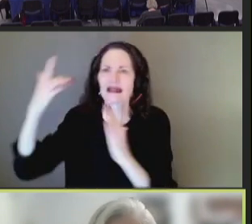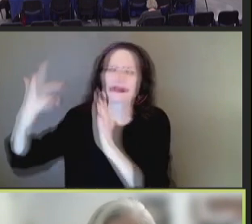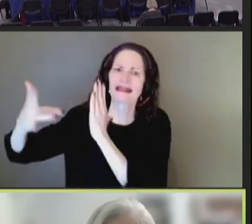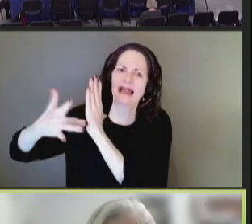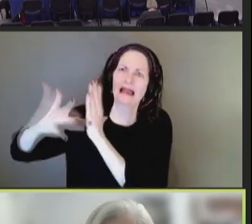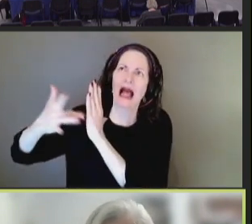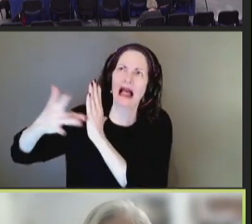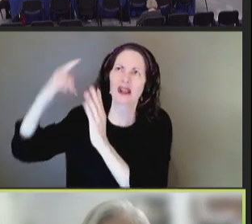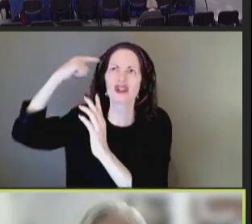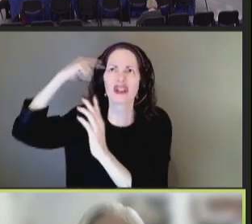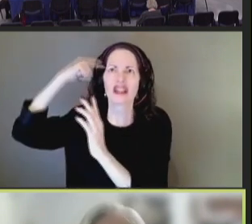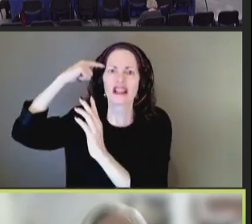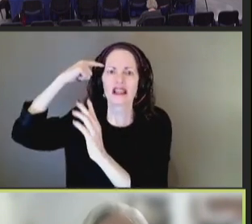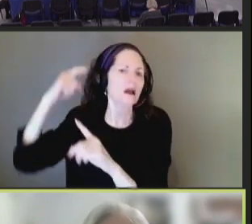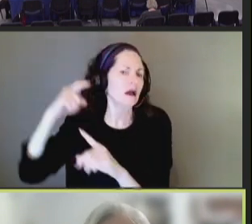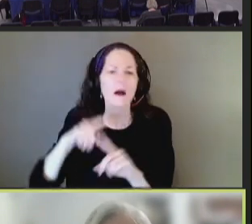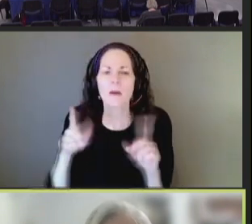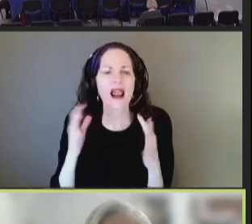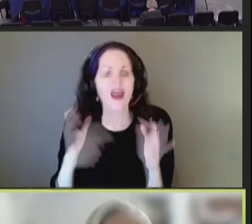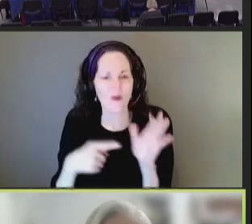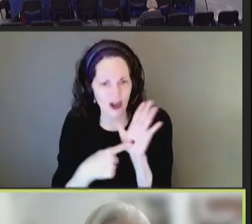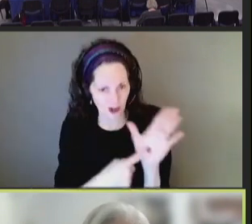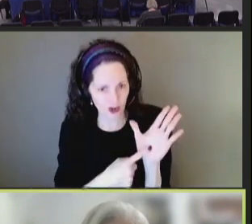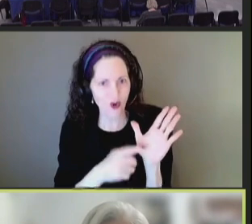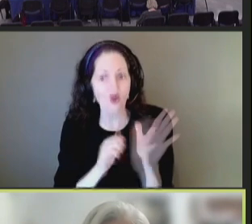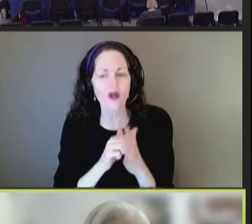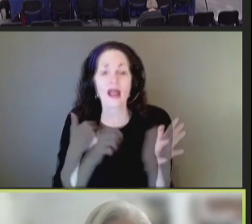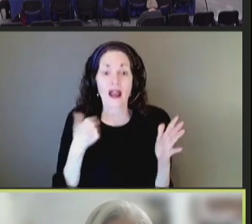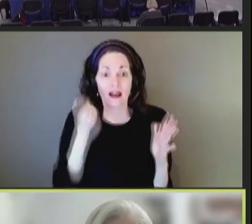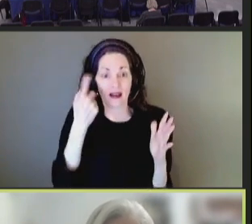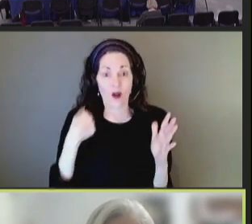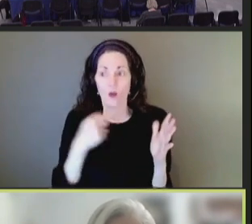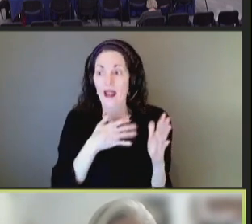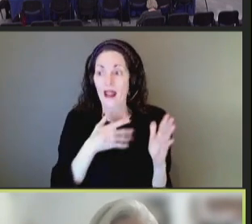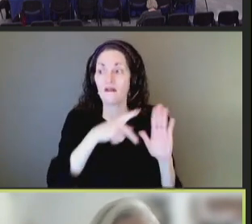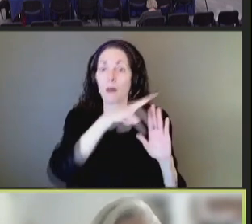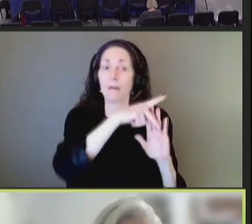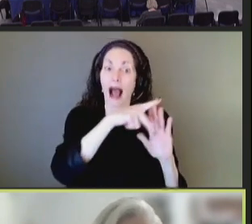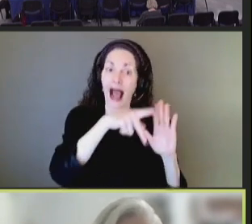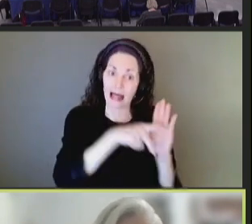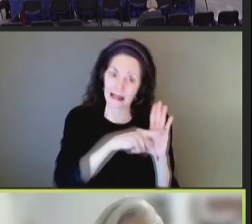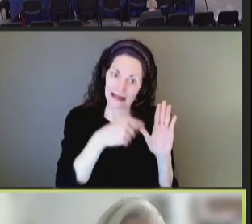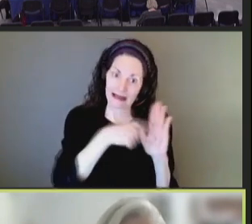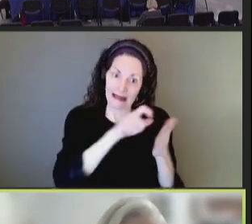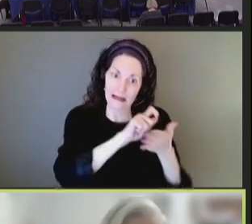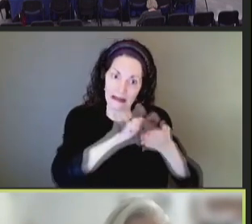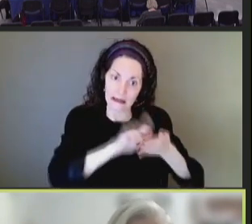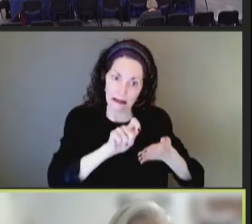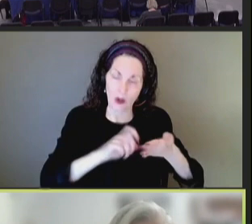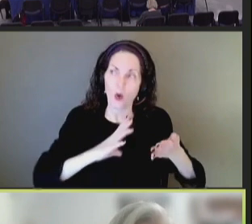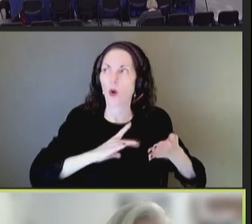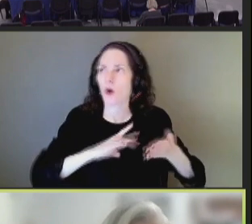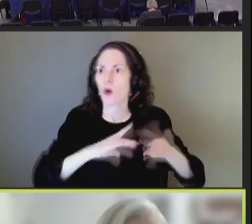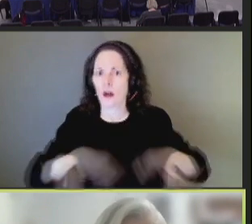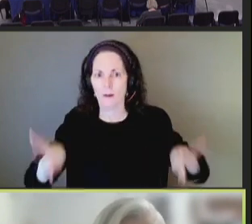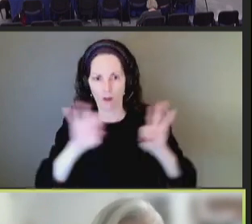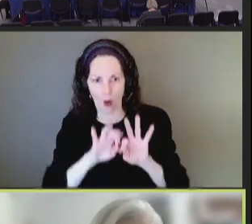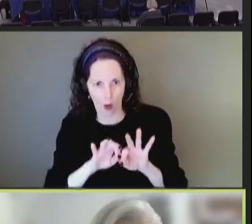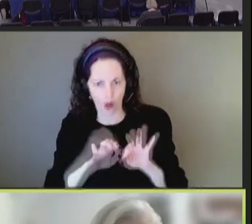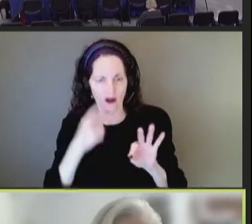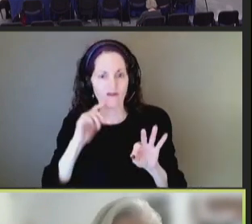to highlight that the policy landscape is also very important to the IIS functioning,